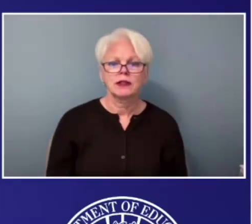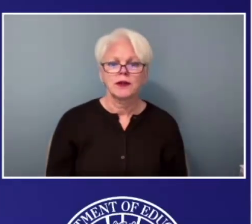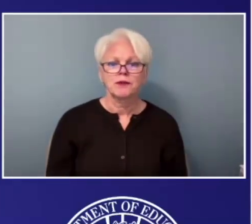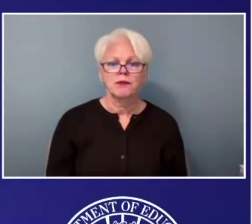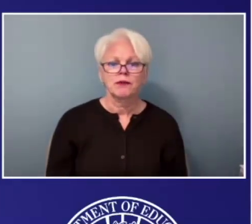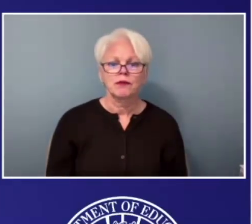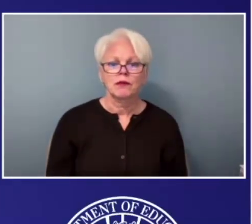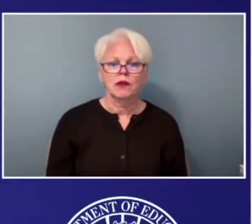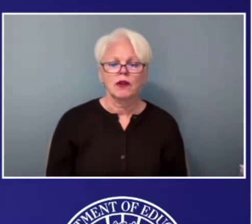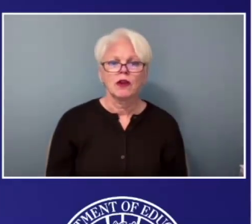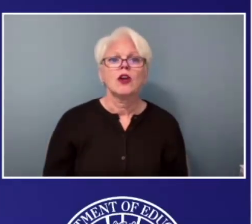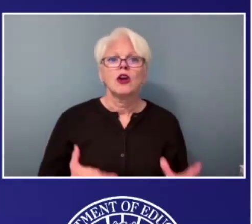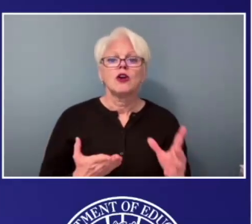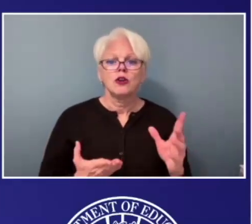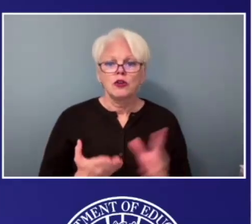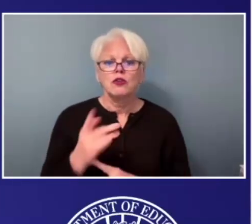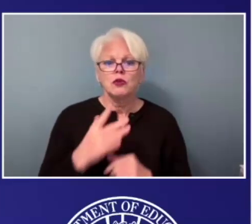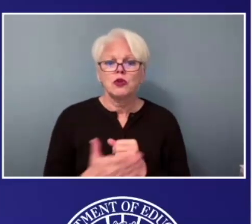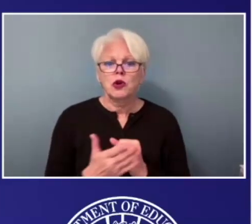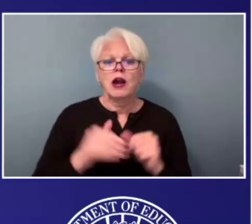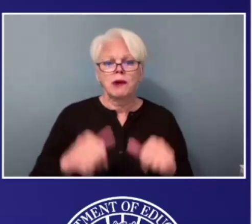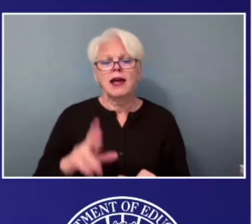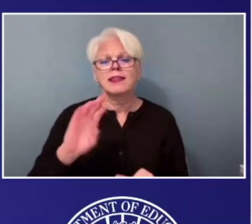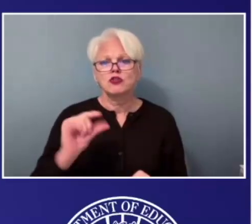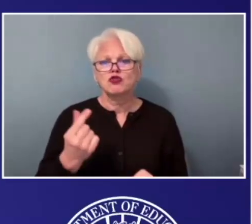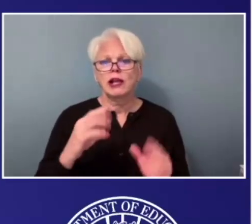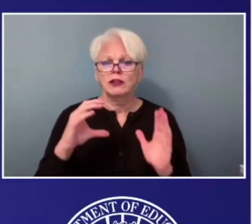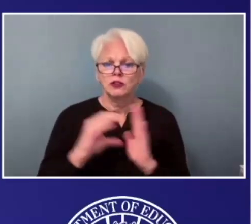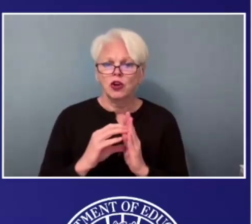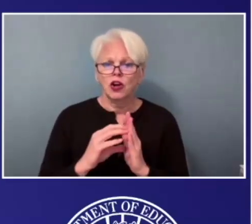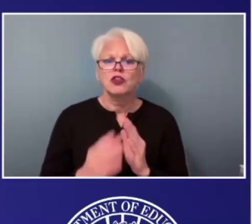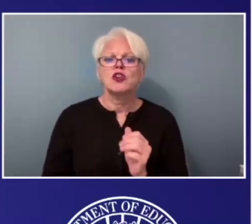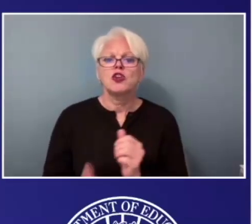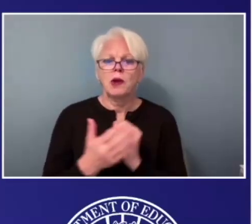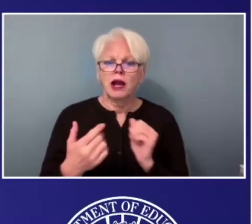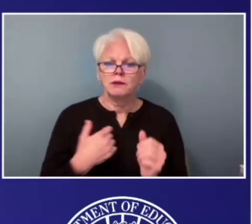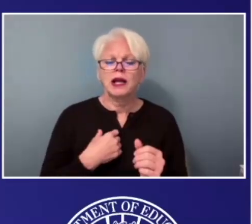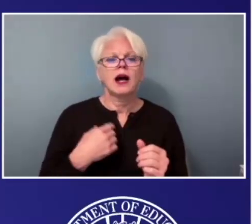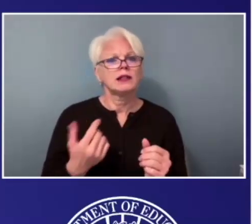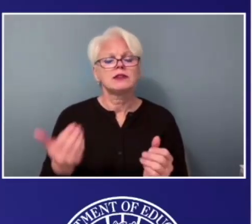you answered the call to help us imagine a system that is simpler, more accountable, and better aligned with